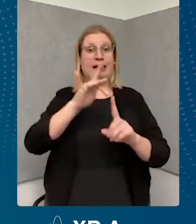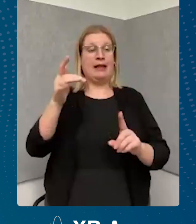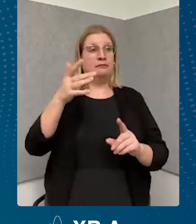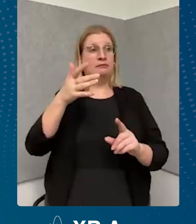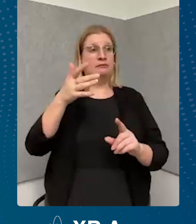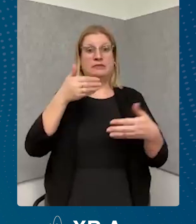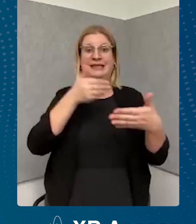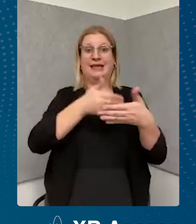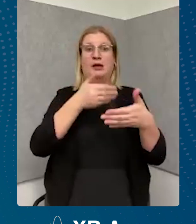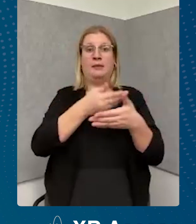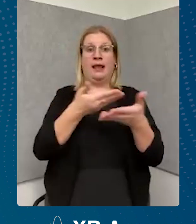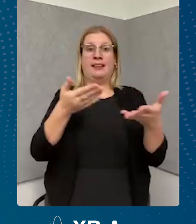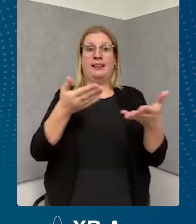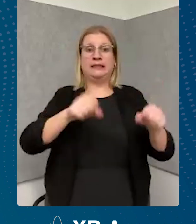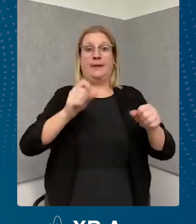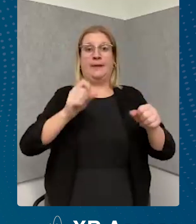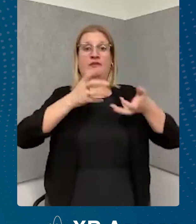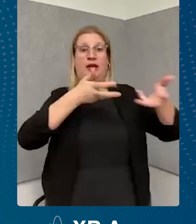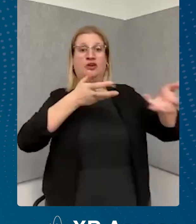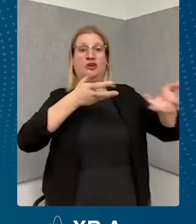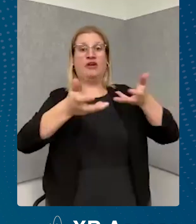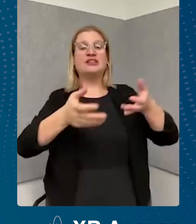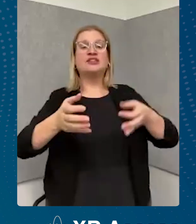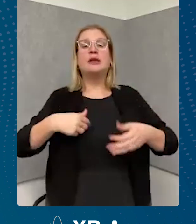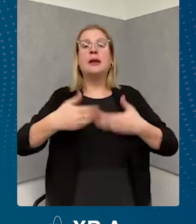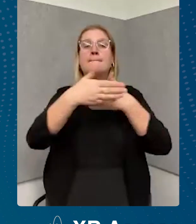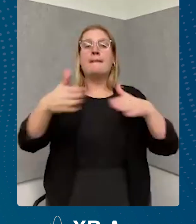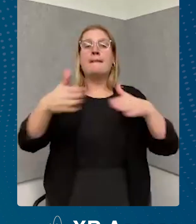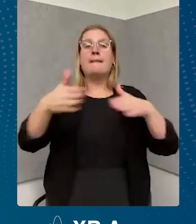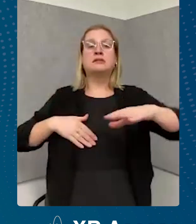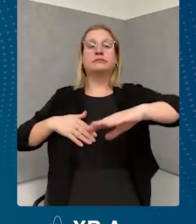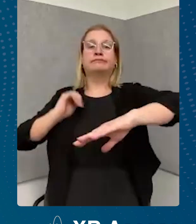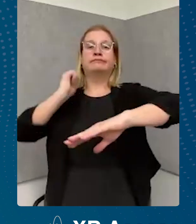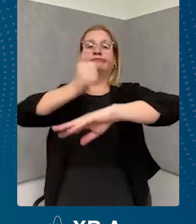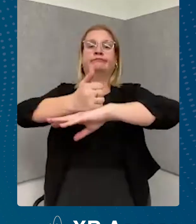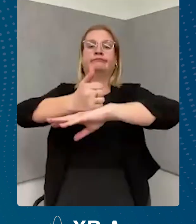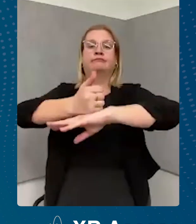As you can see, the key on the box has been highlighted.